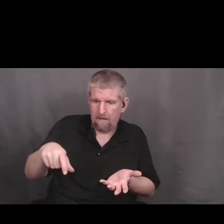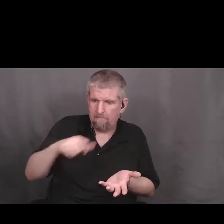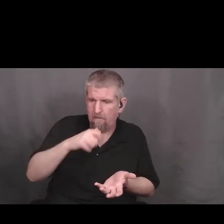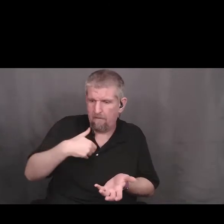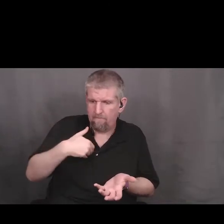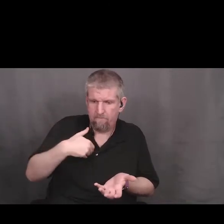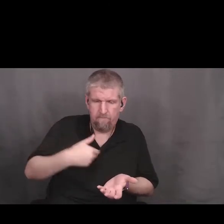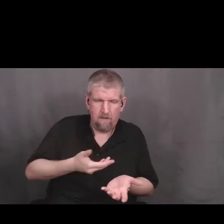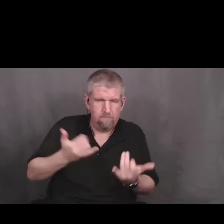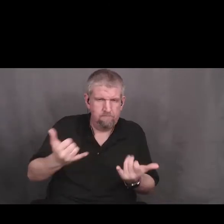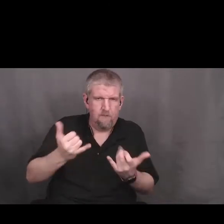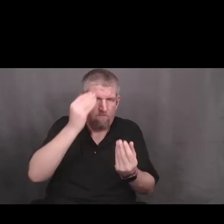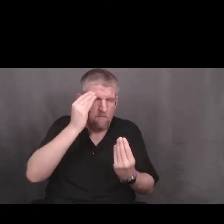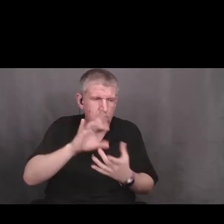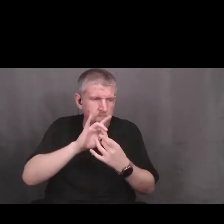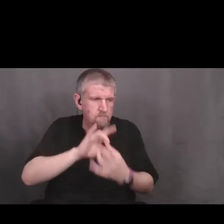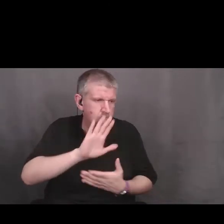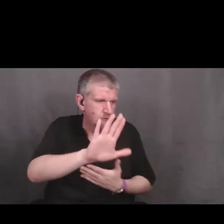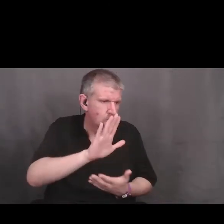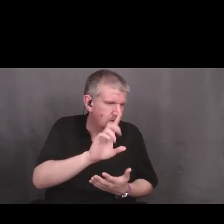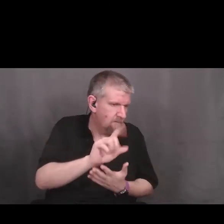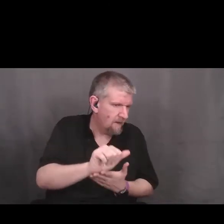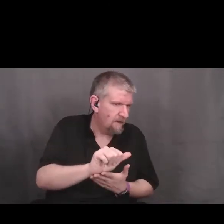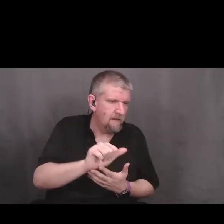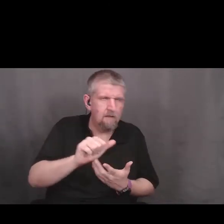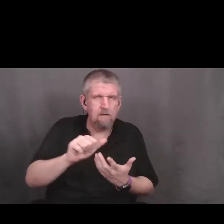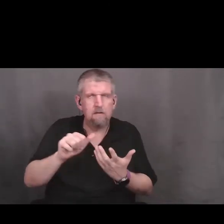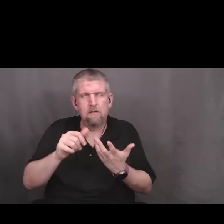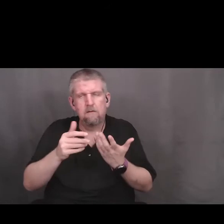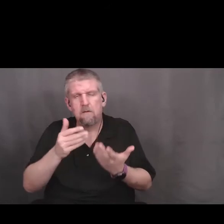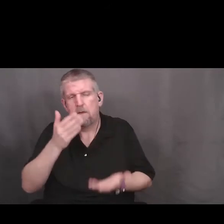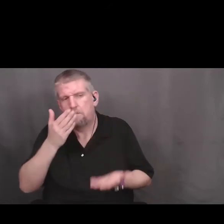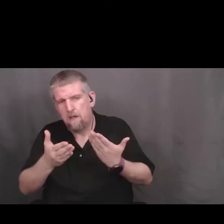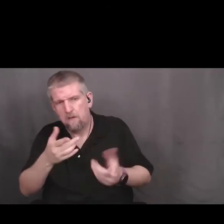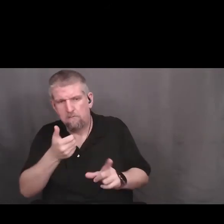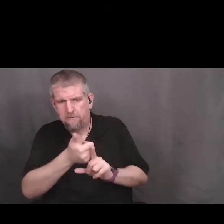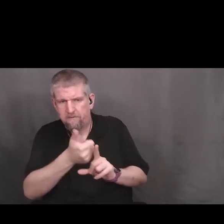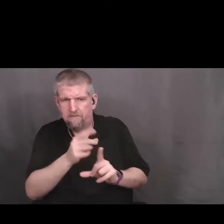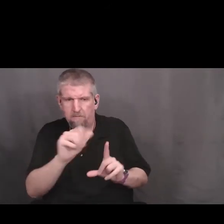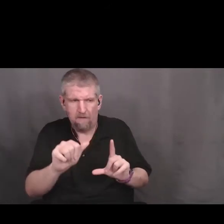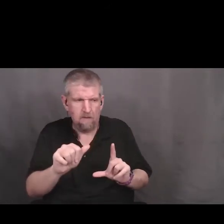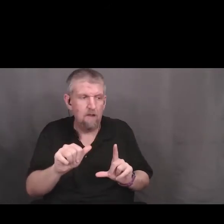related to the disability or disabilities that our client might have, the program has the ability